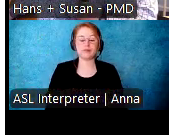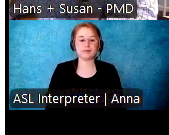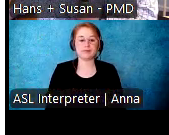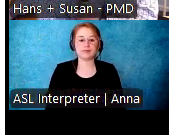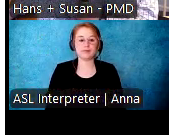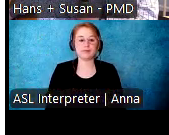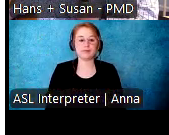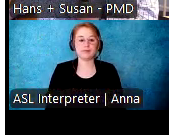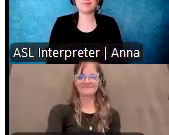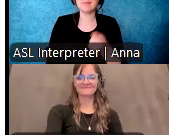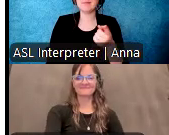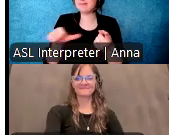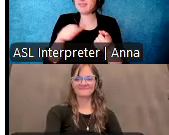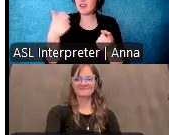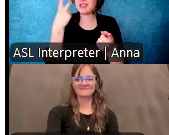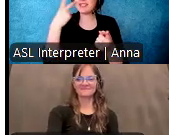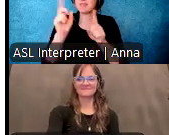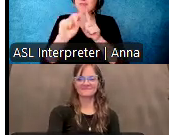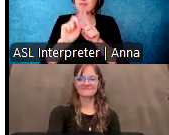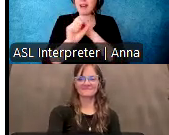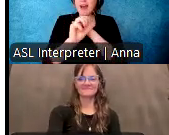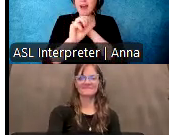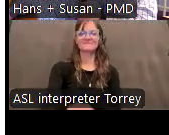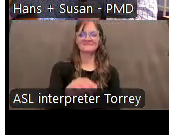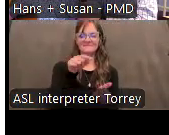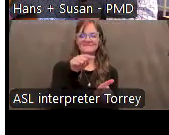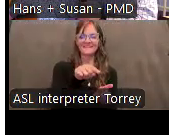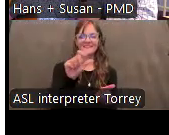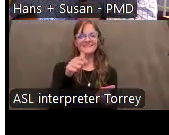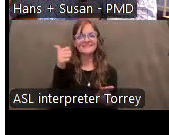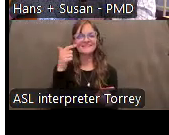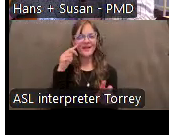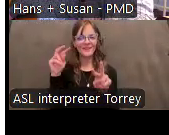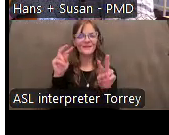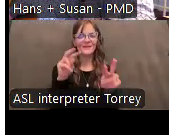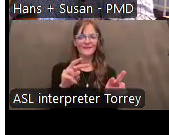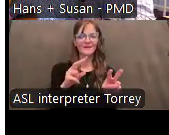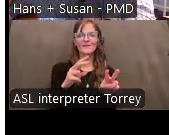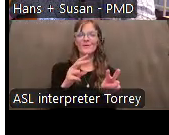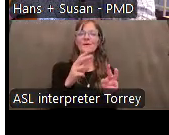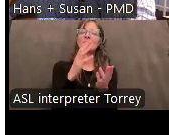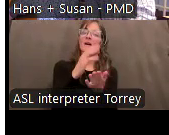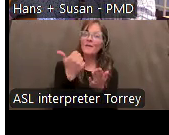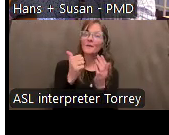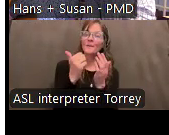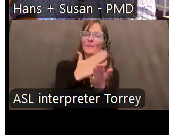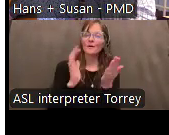This is just another look at some of the advertising assets of the digital campaign that also mixes